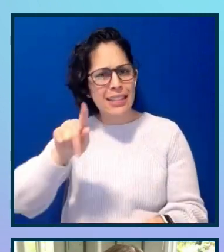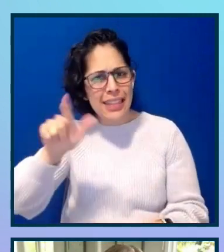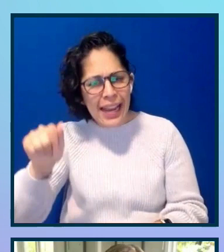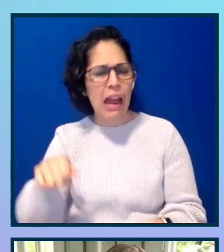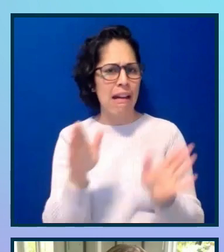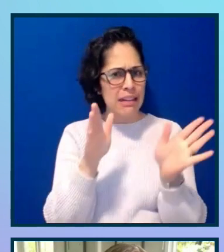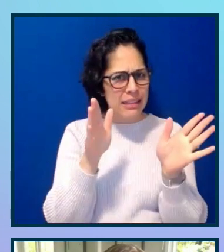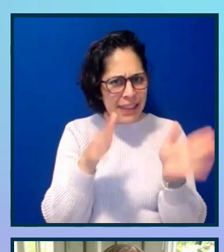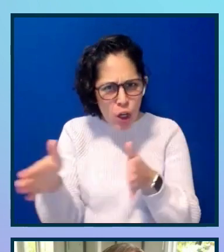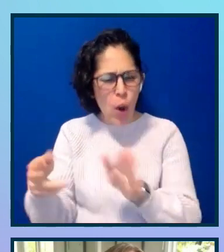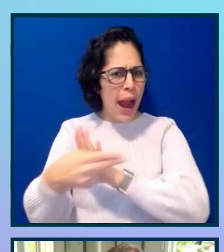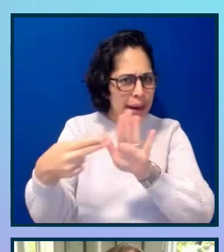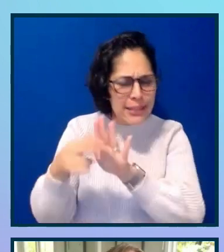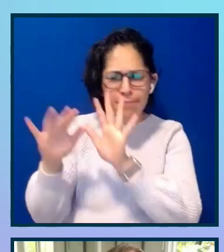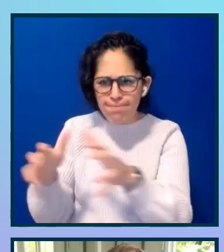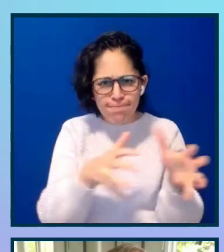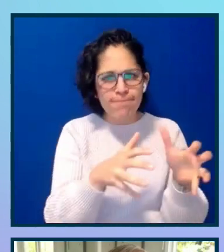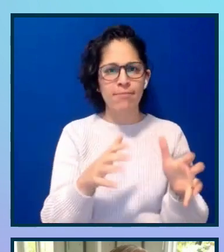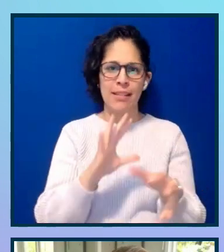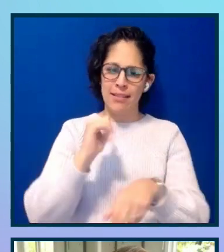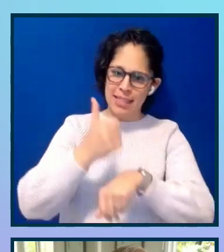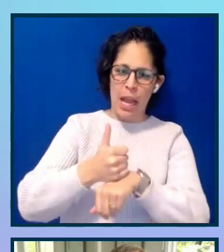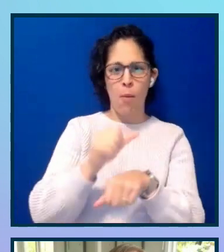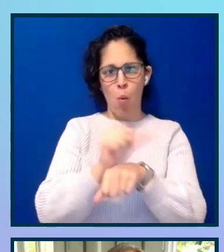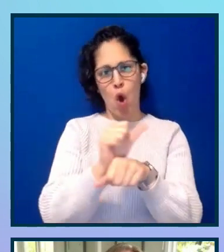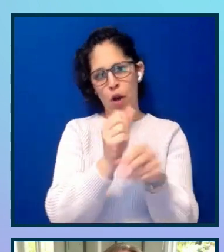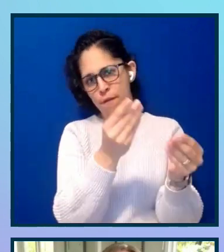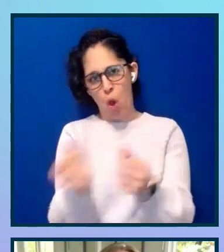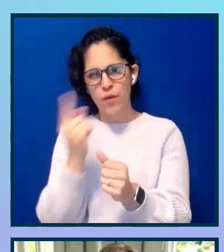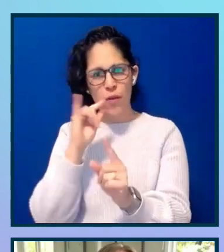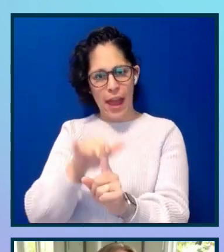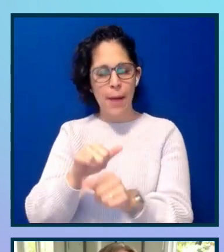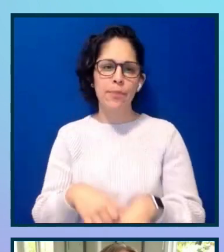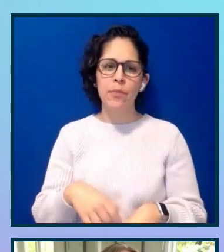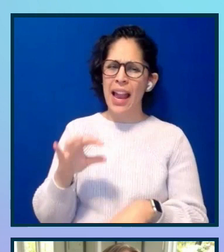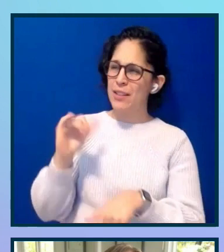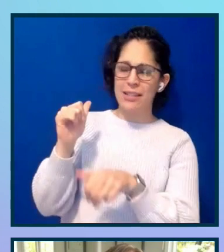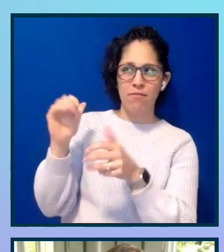put workflows around it, et cetera. I've done this at the enterprise level many, many times,